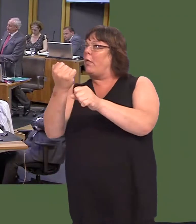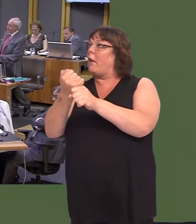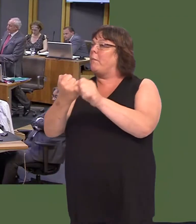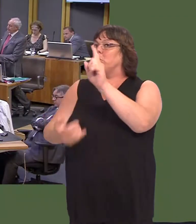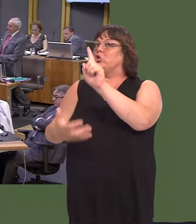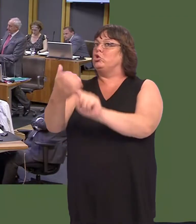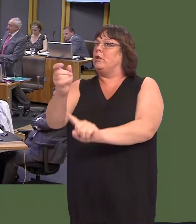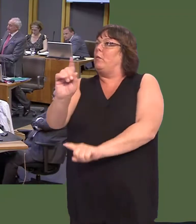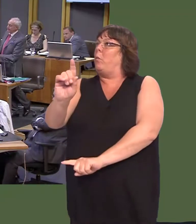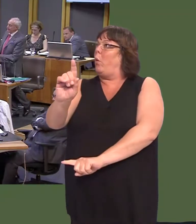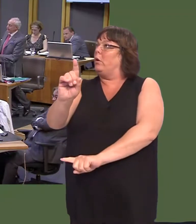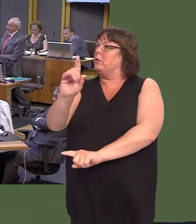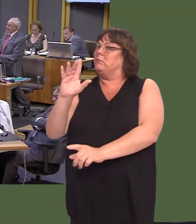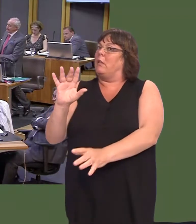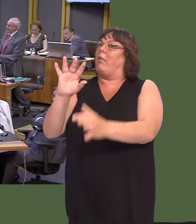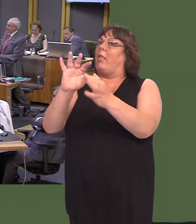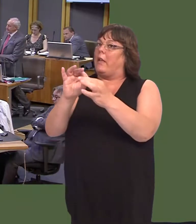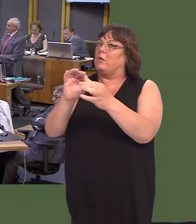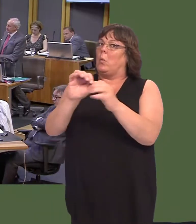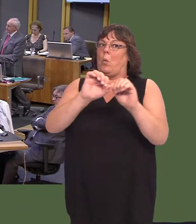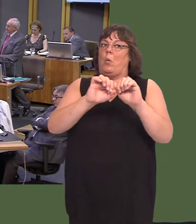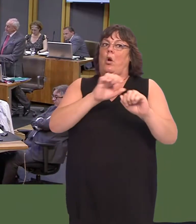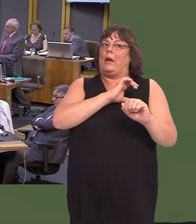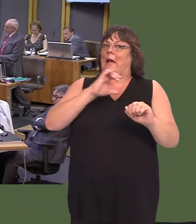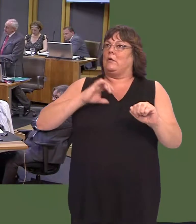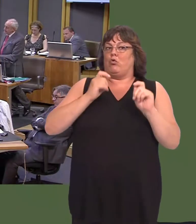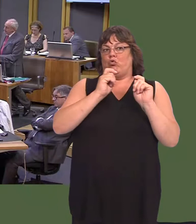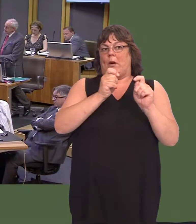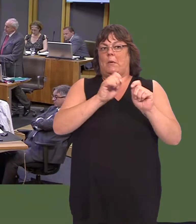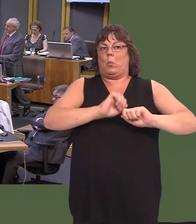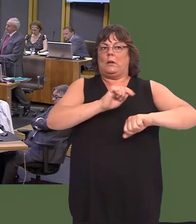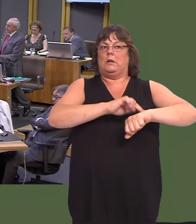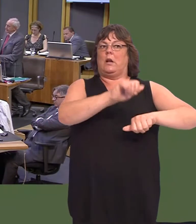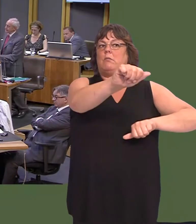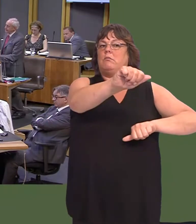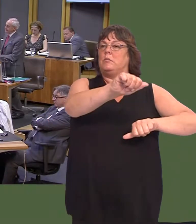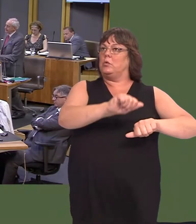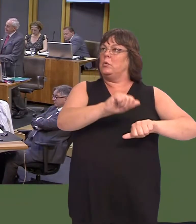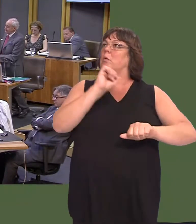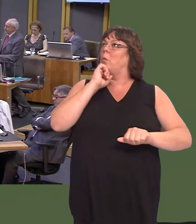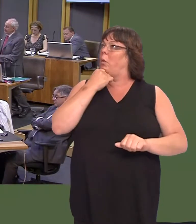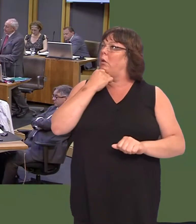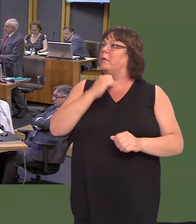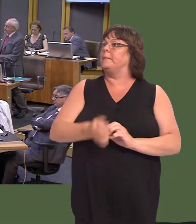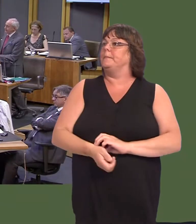will be able to achieve in relation to cutting these waiting times and treatment decisions for cancer in the coming years of this Assembly?